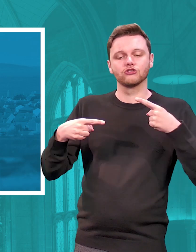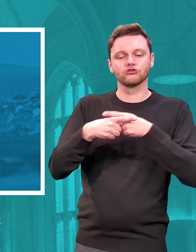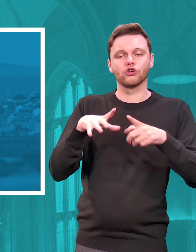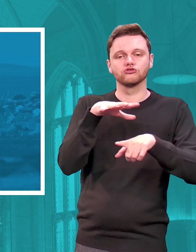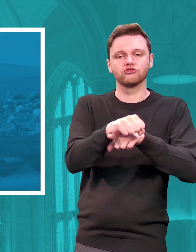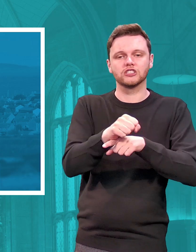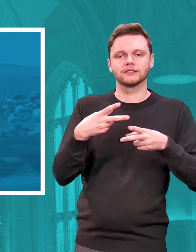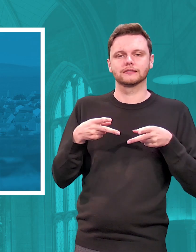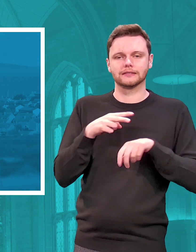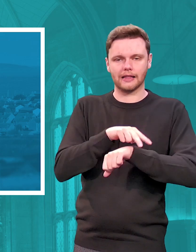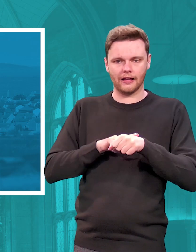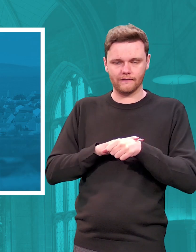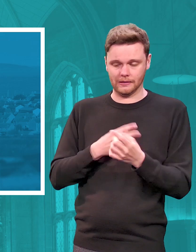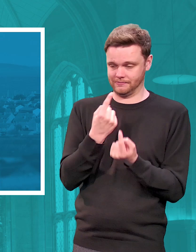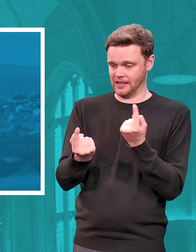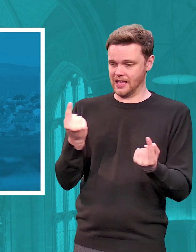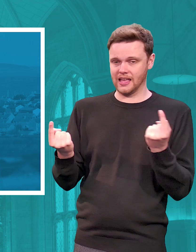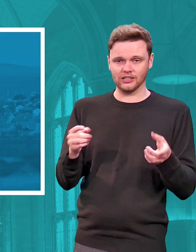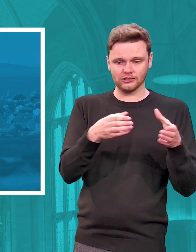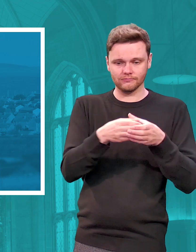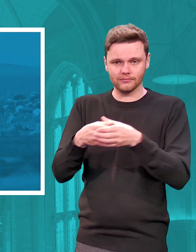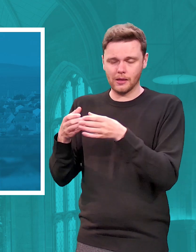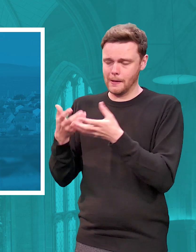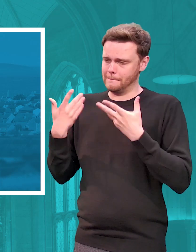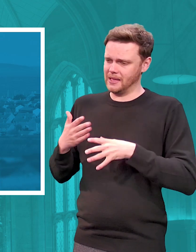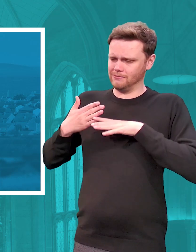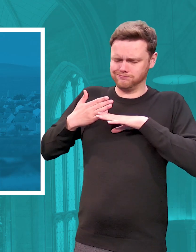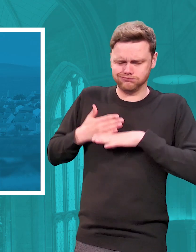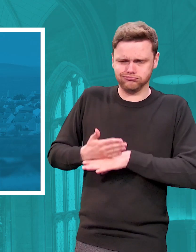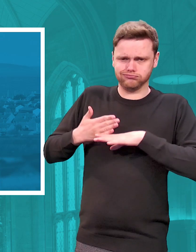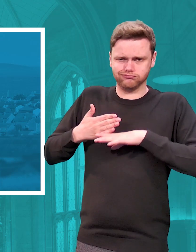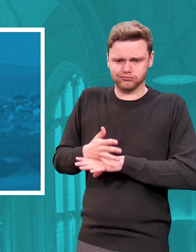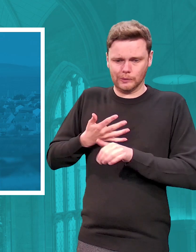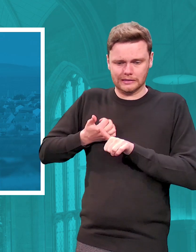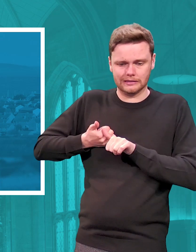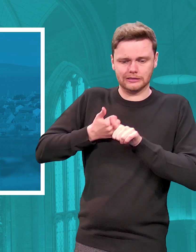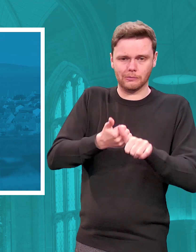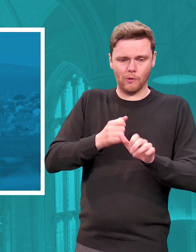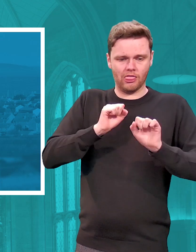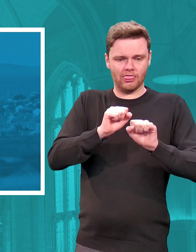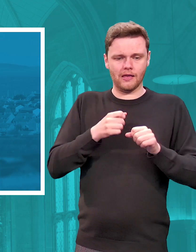Each of these agencies who have worked so hard to support their respective of pension schemes